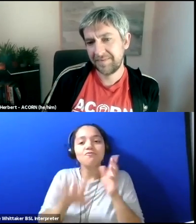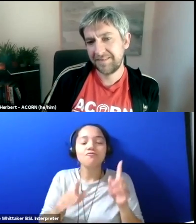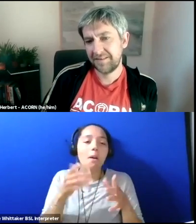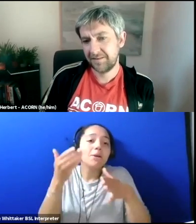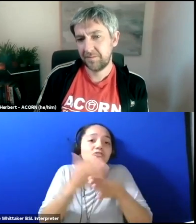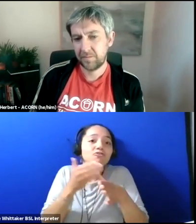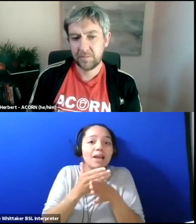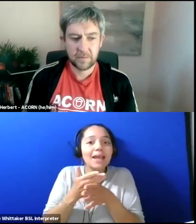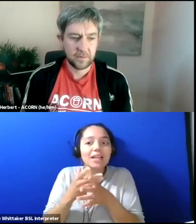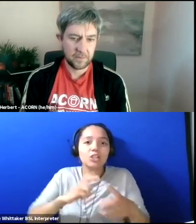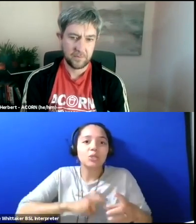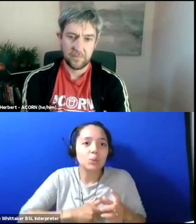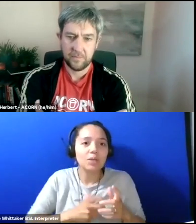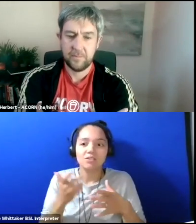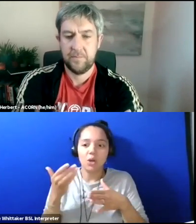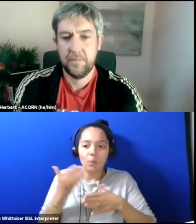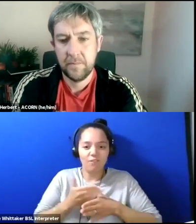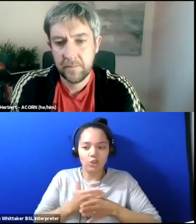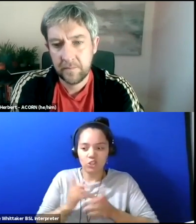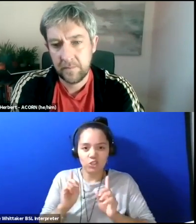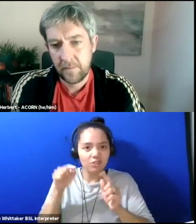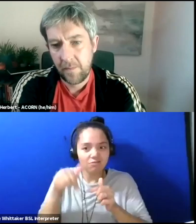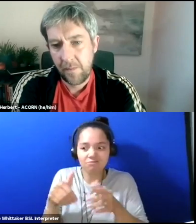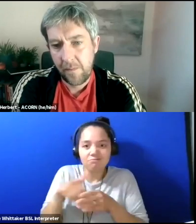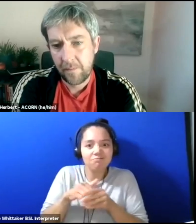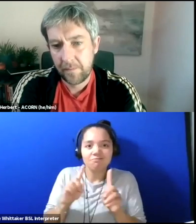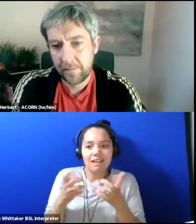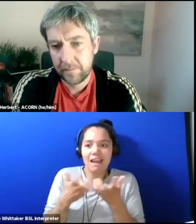a union, what functions does it play and how is it used?